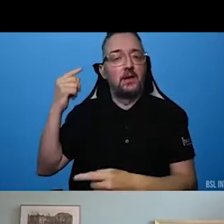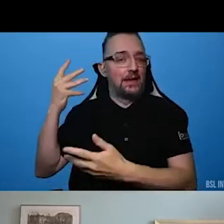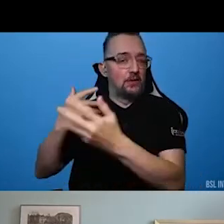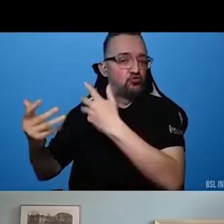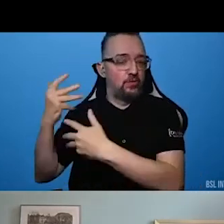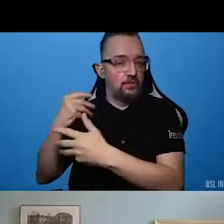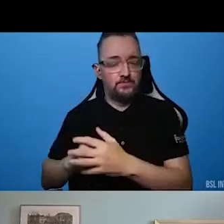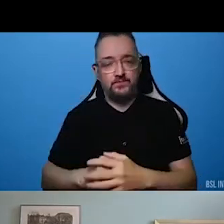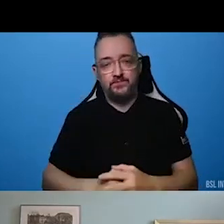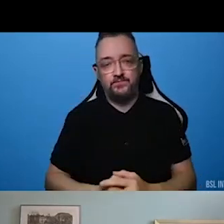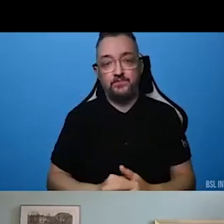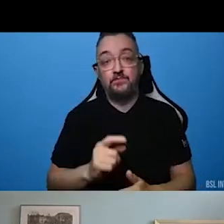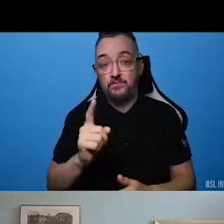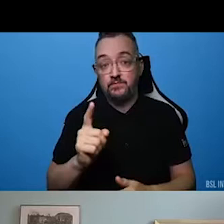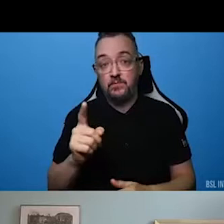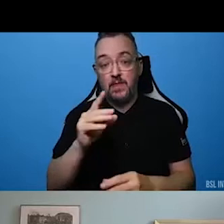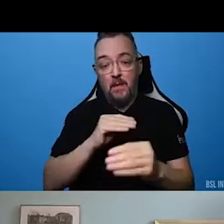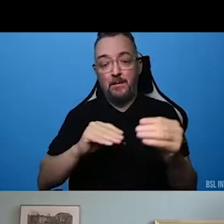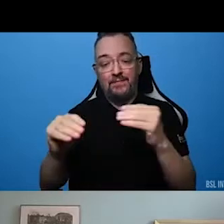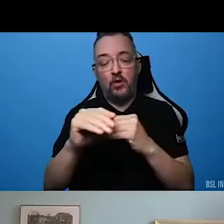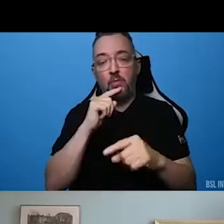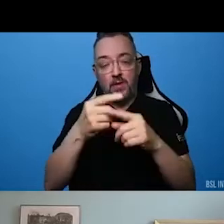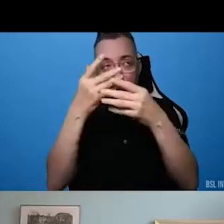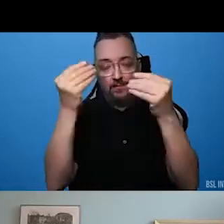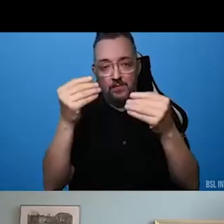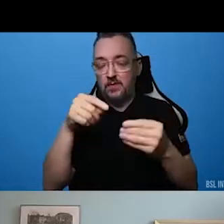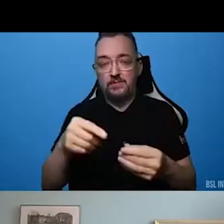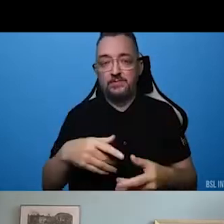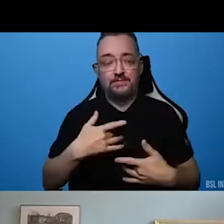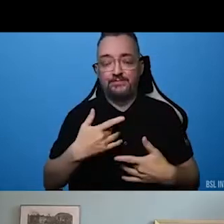However, that metaphor of amnesia has begun to seem inadequate,